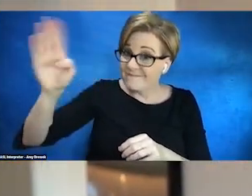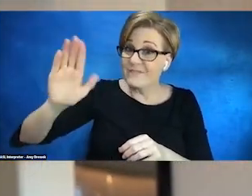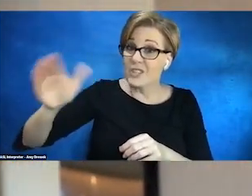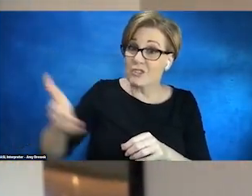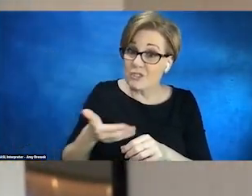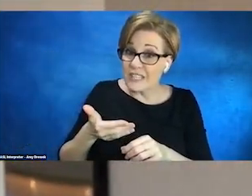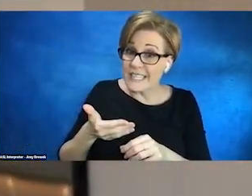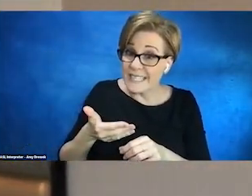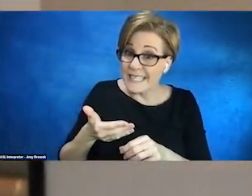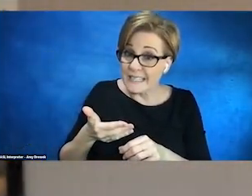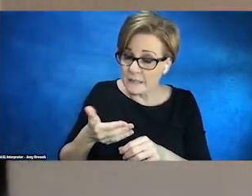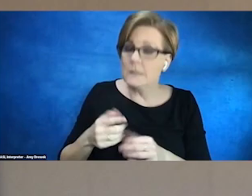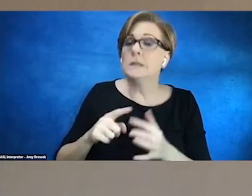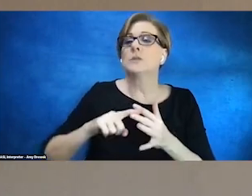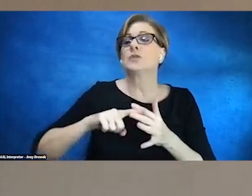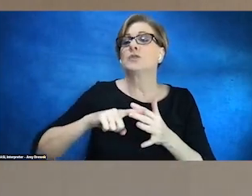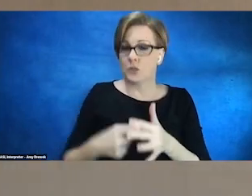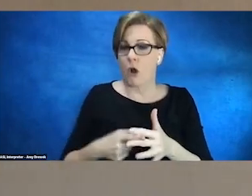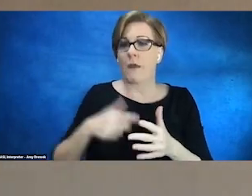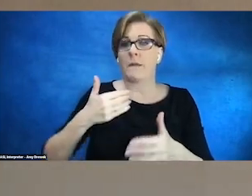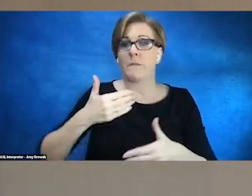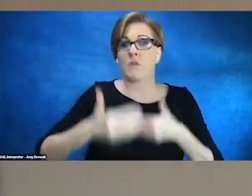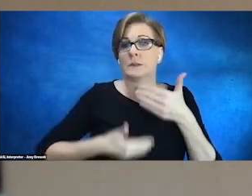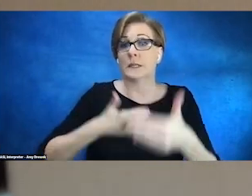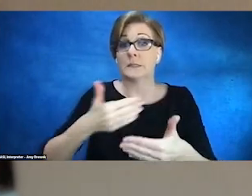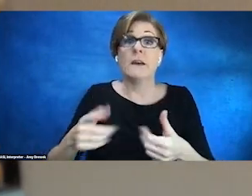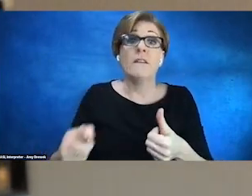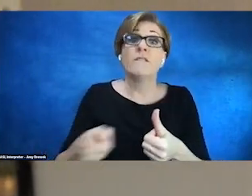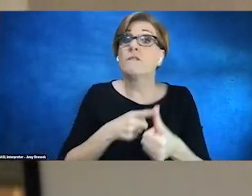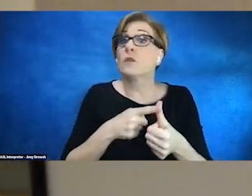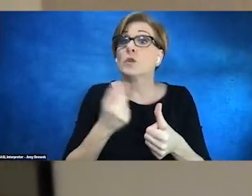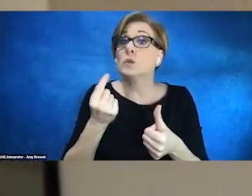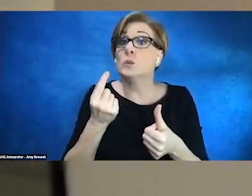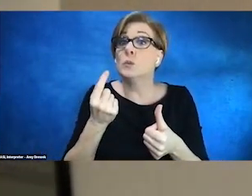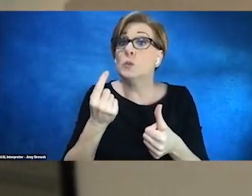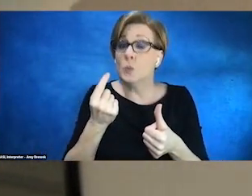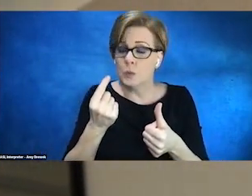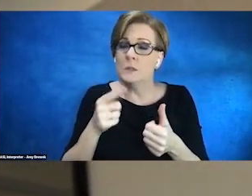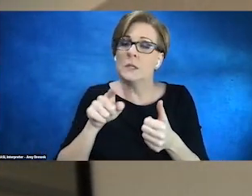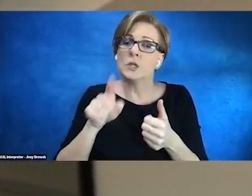you, and then start you off with the process and that's going to start with checking in to